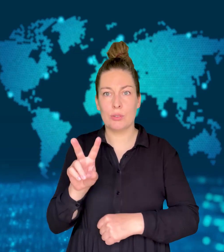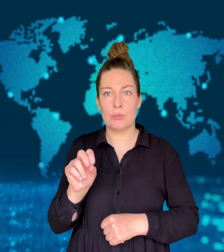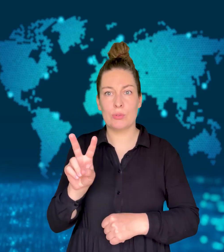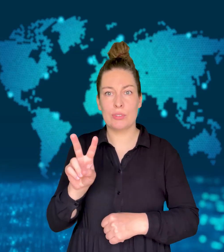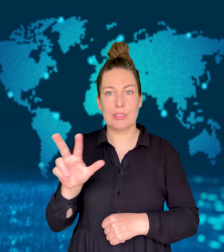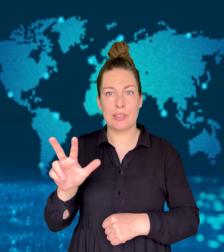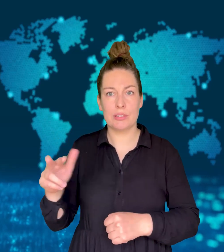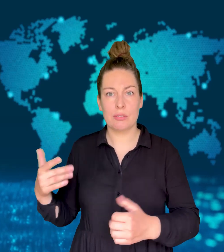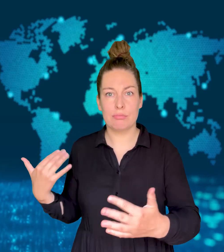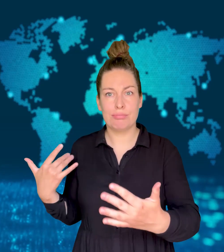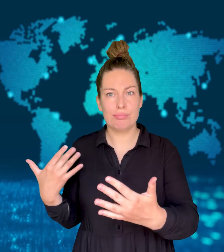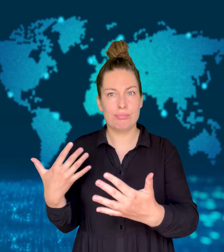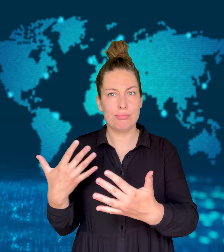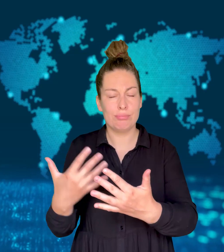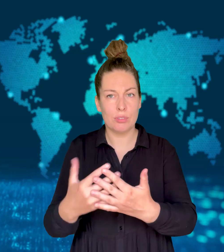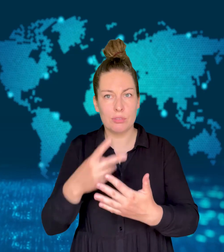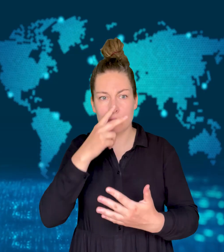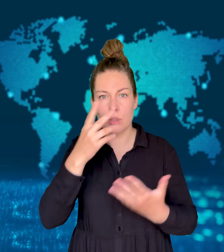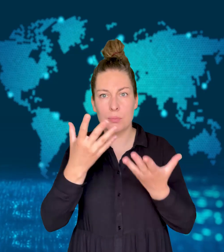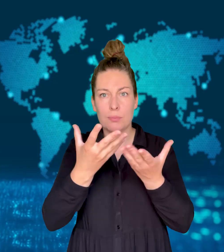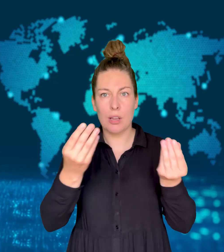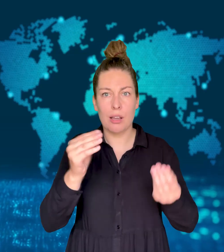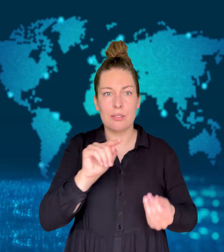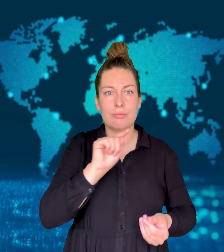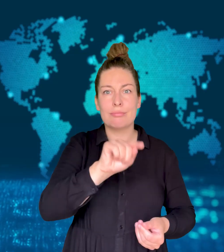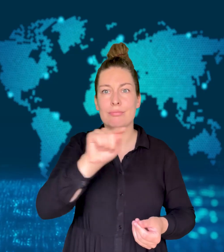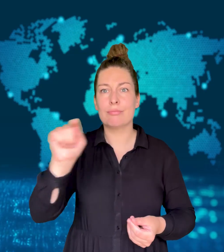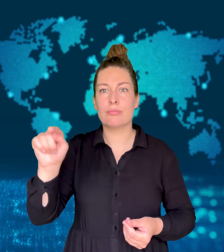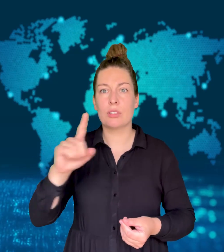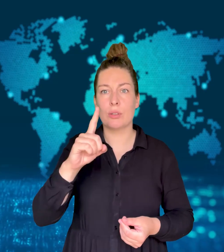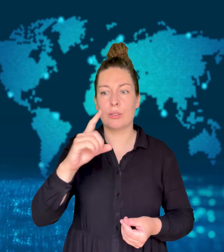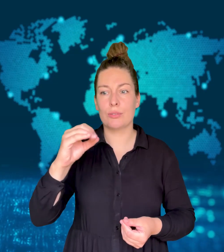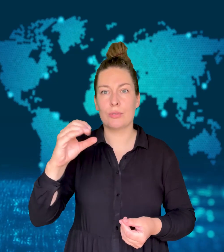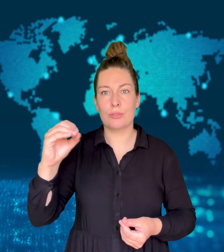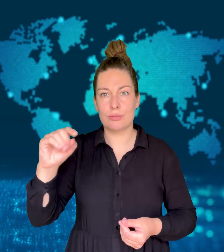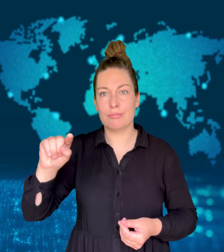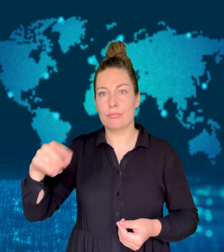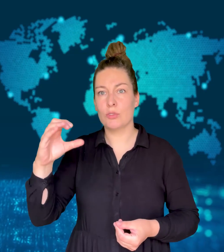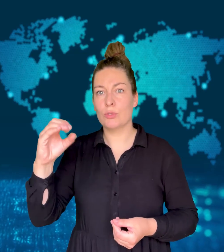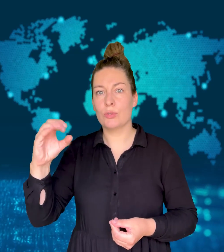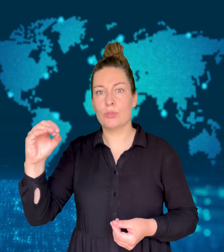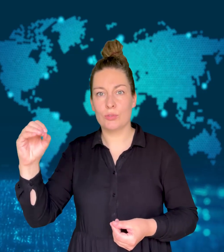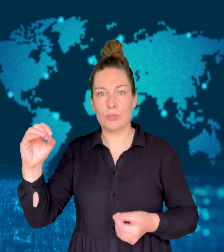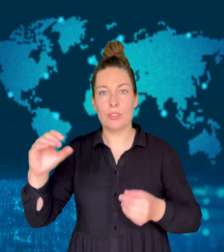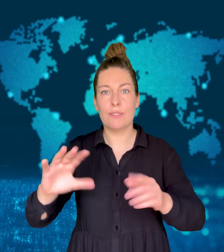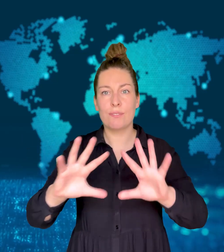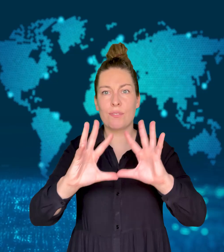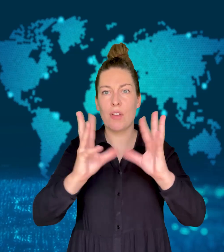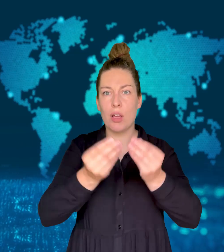since the beginning of 2023, almost 100,000 families have been